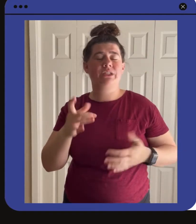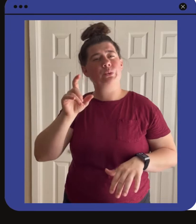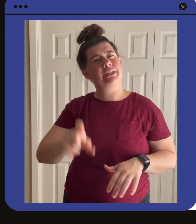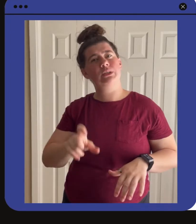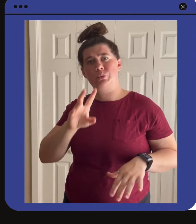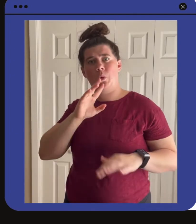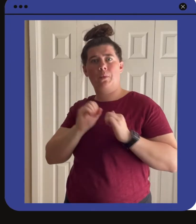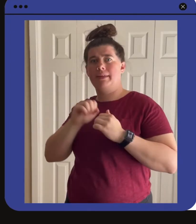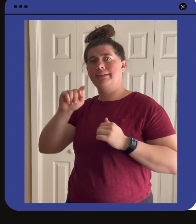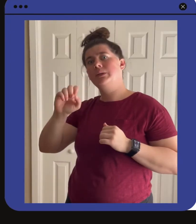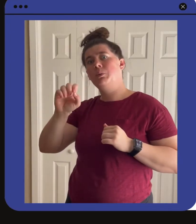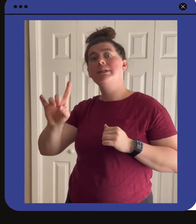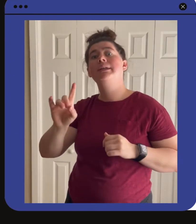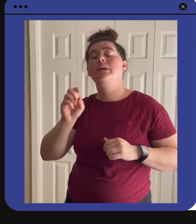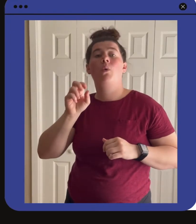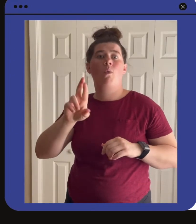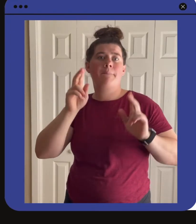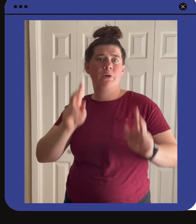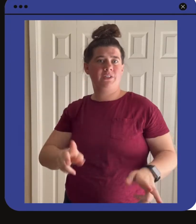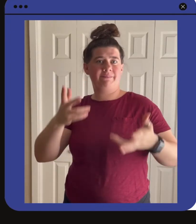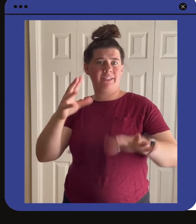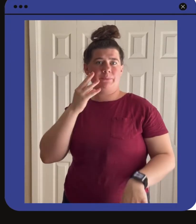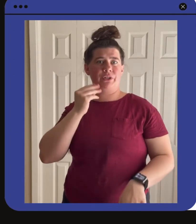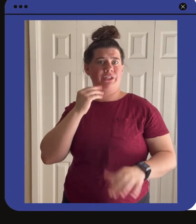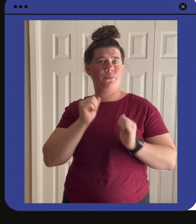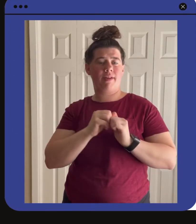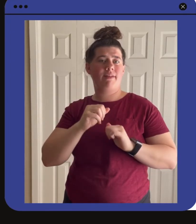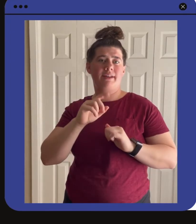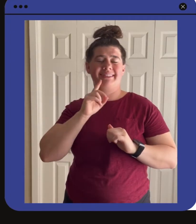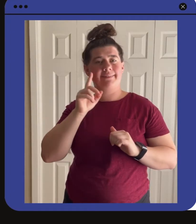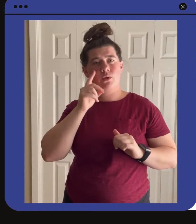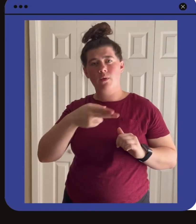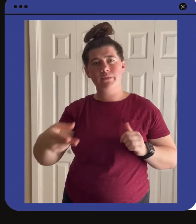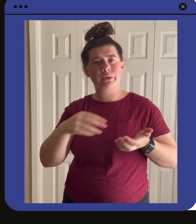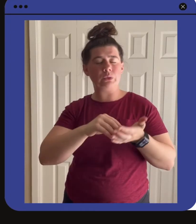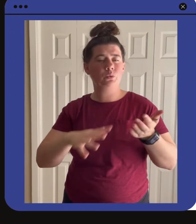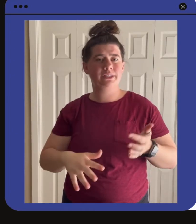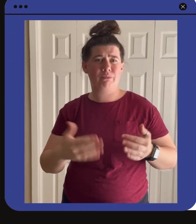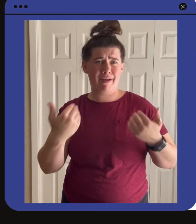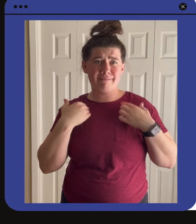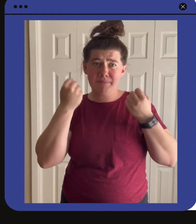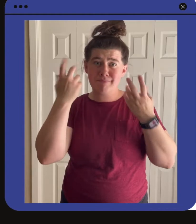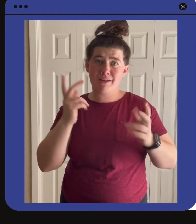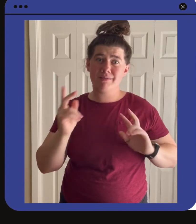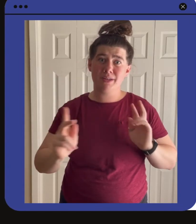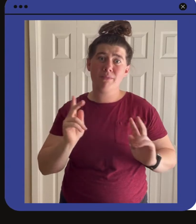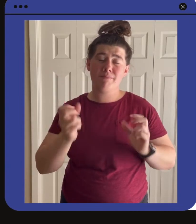Sometimes something happens and you need to talk with the Tod you or another person who has finished working with that student.